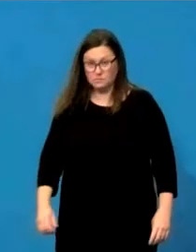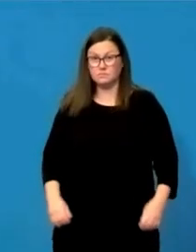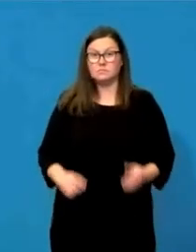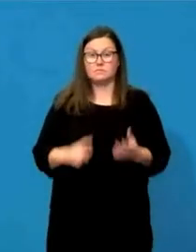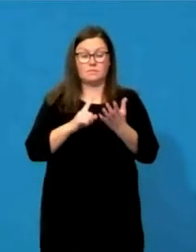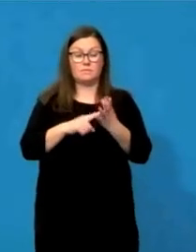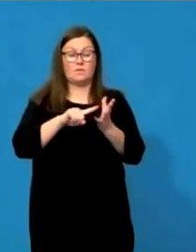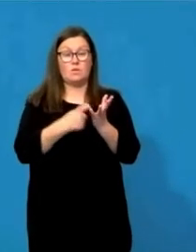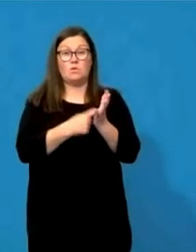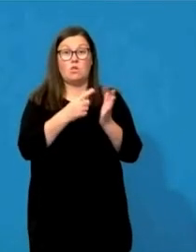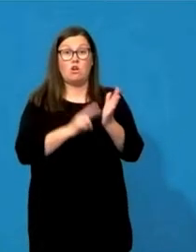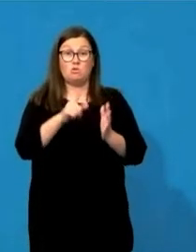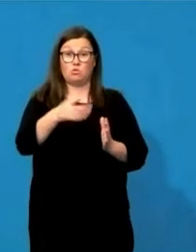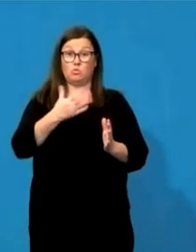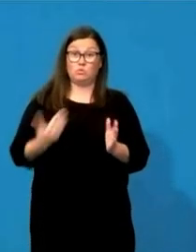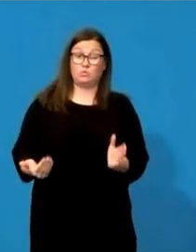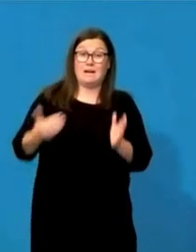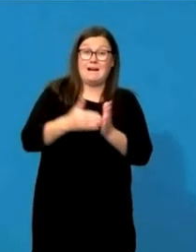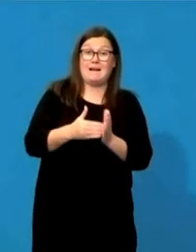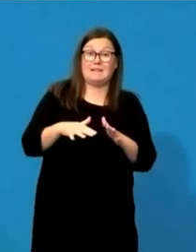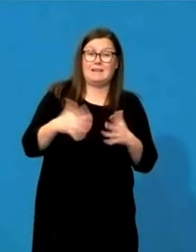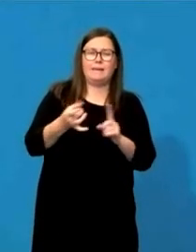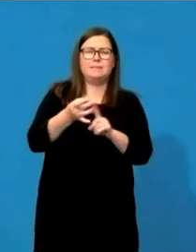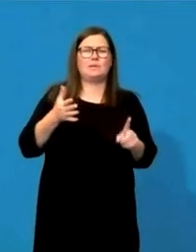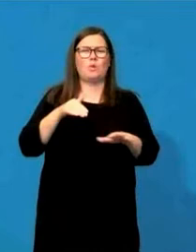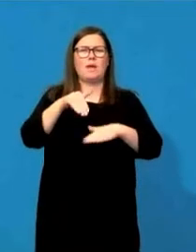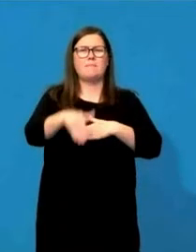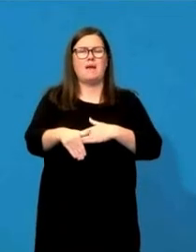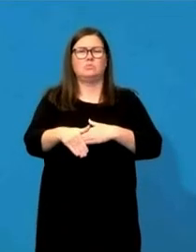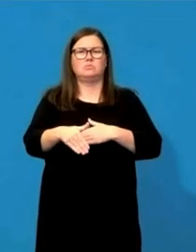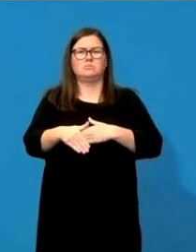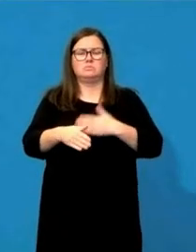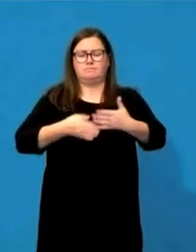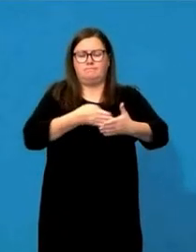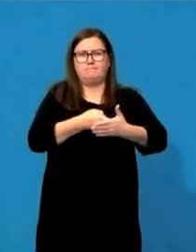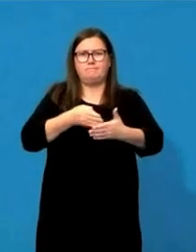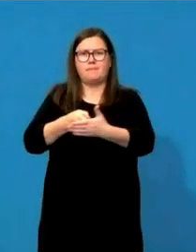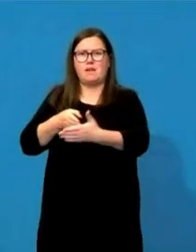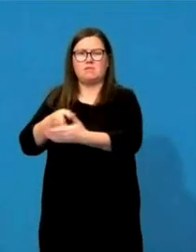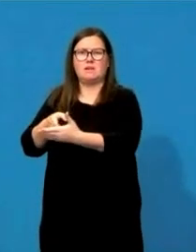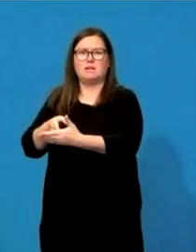barriers that prevent those lifestyles for people in community?